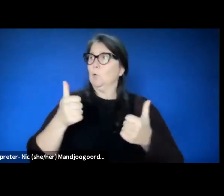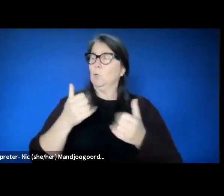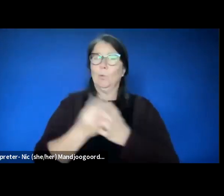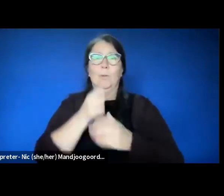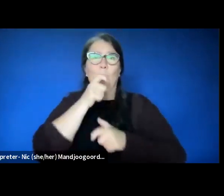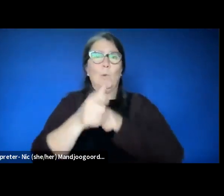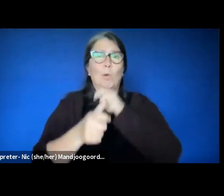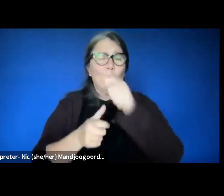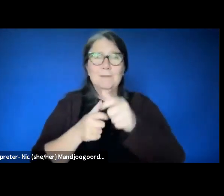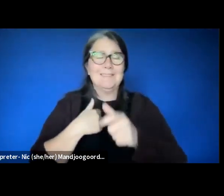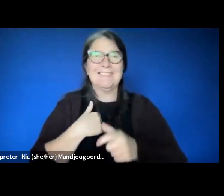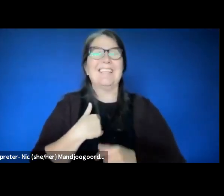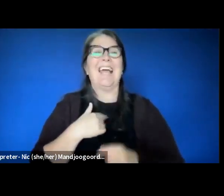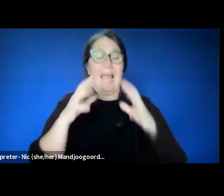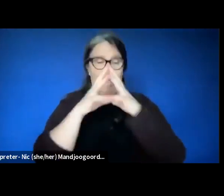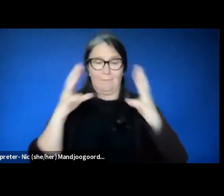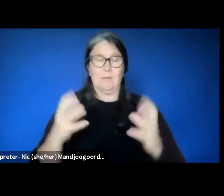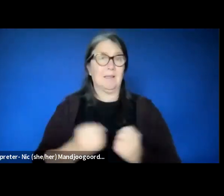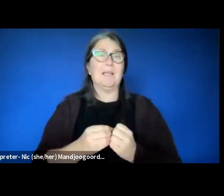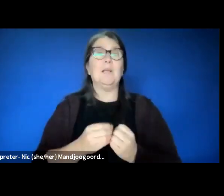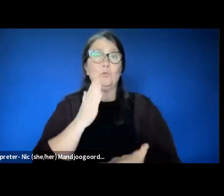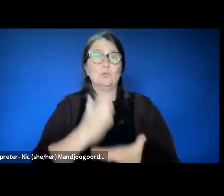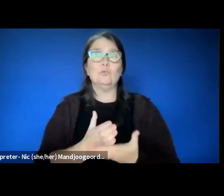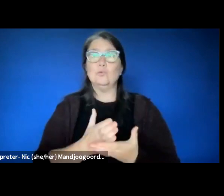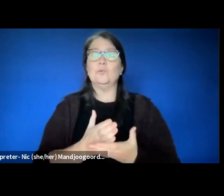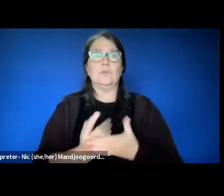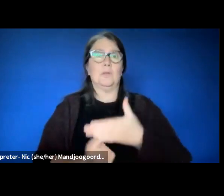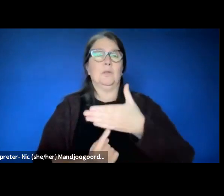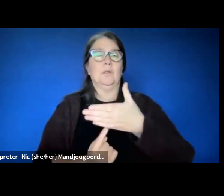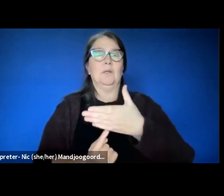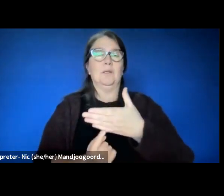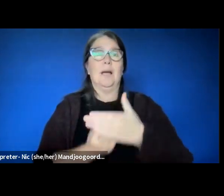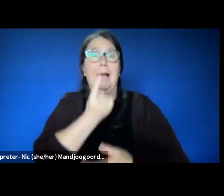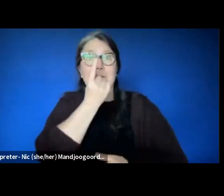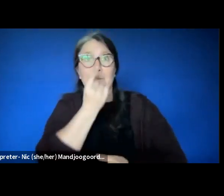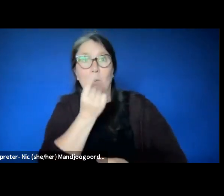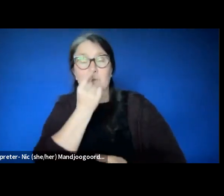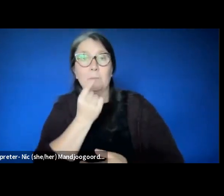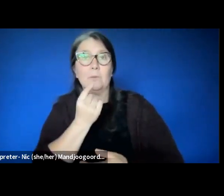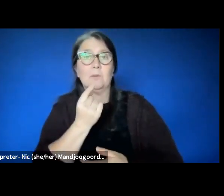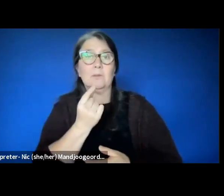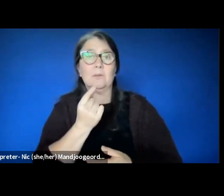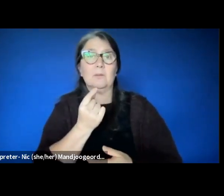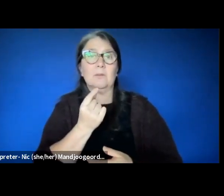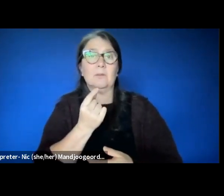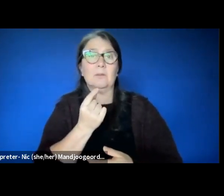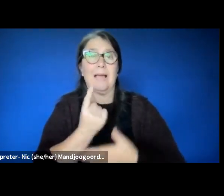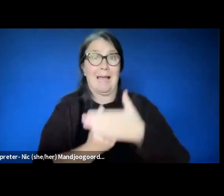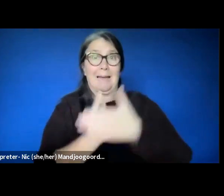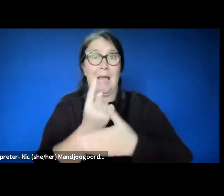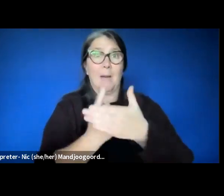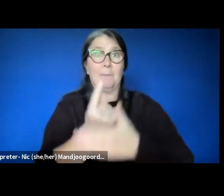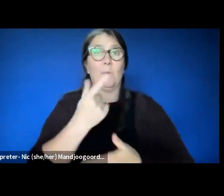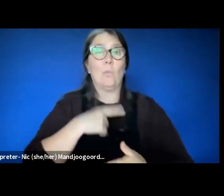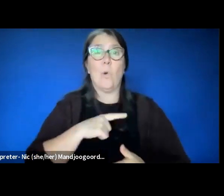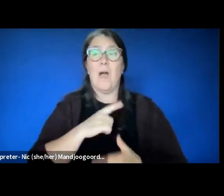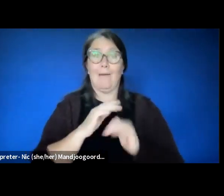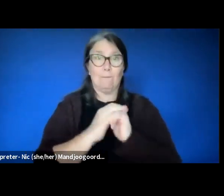has made oh my god I'm usually re but and everything that has made oh my god I'm usually very good at board. I'm sorry. has been possible and everything. g has been just g has been just real because